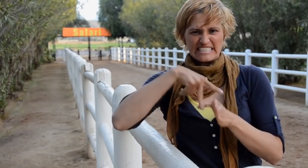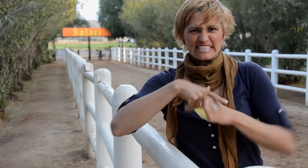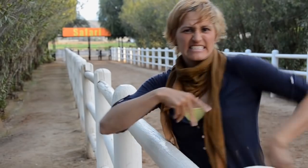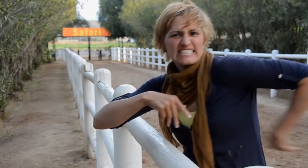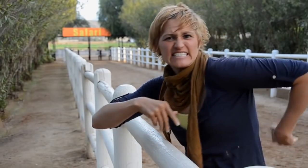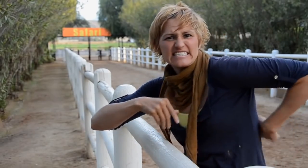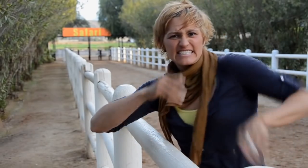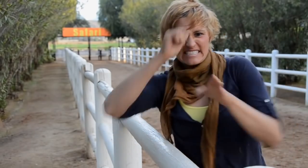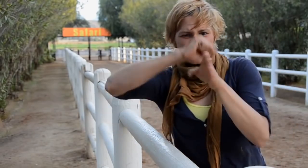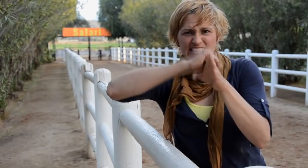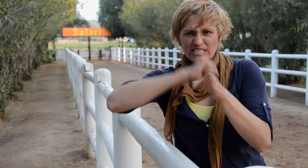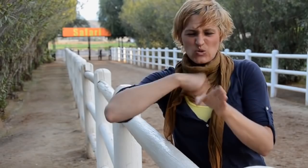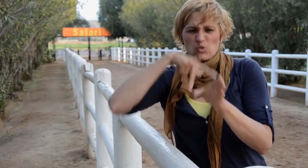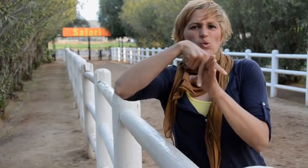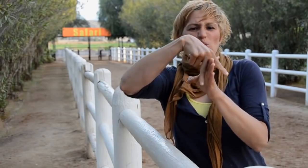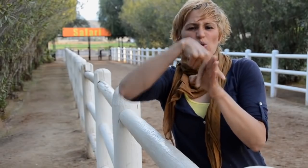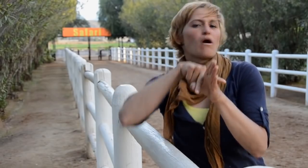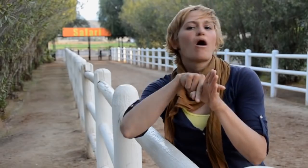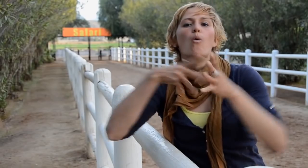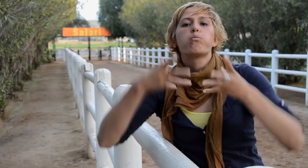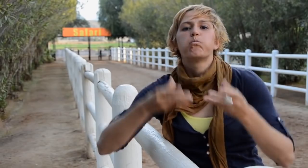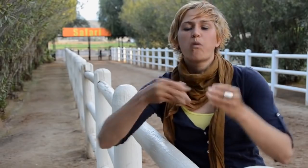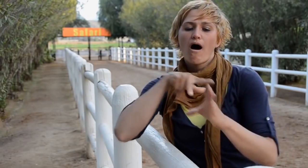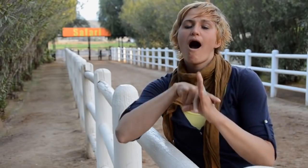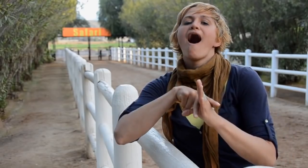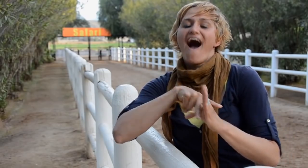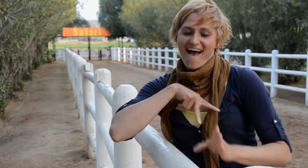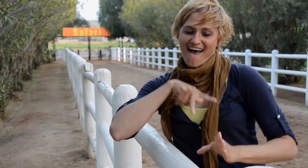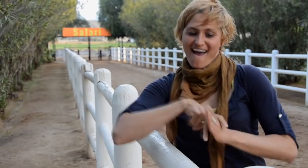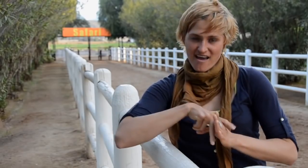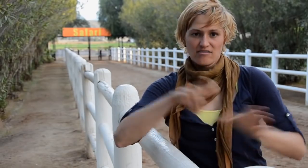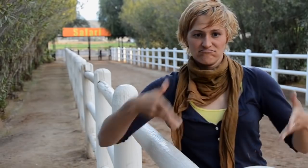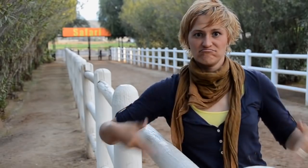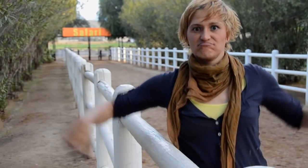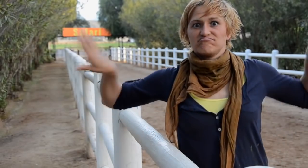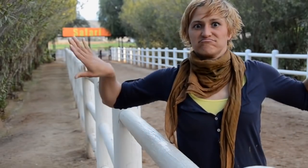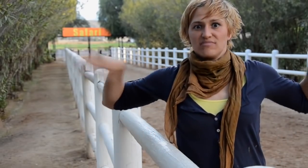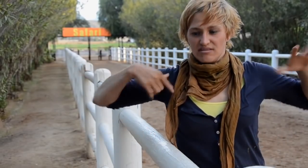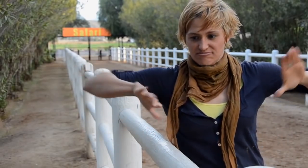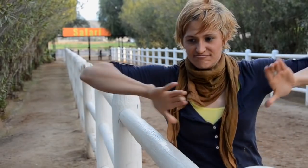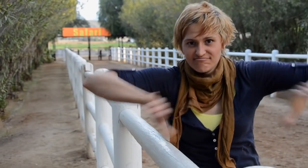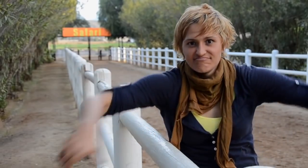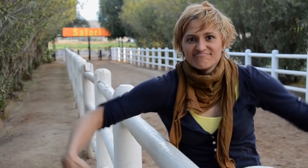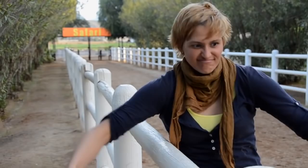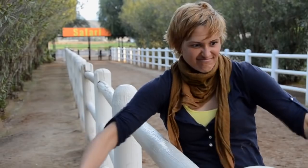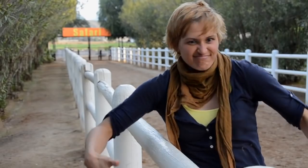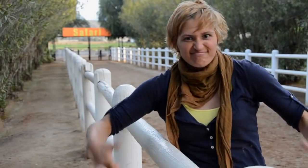Holding on to the ostrich by its meaty wings, the guide removes a head cap from